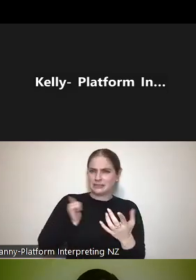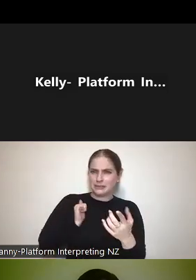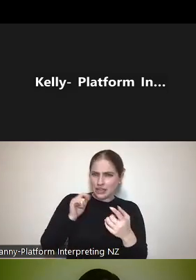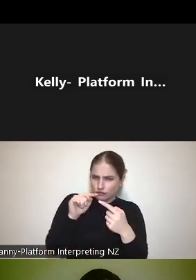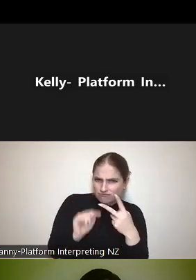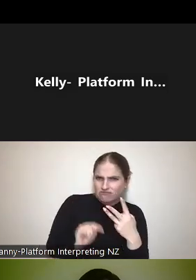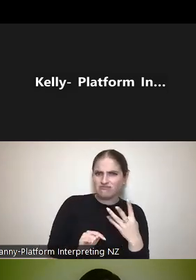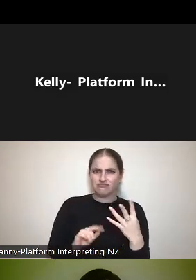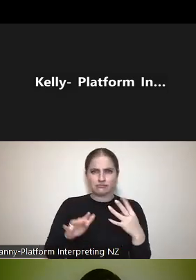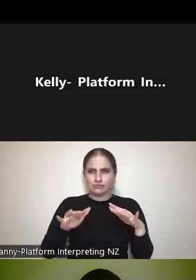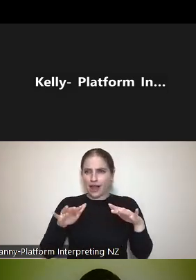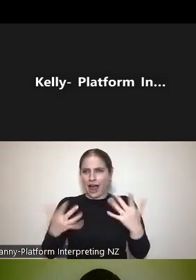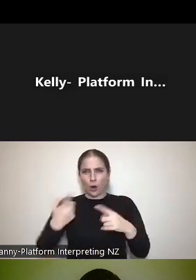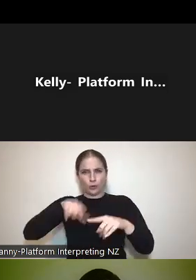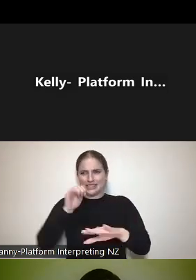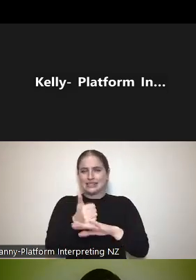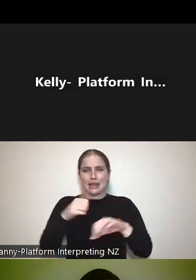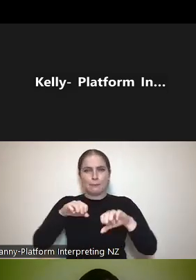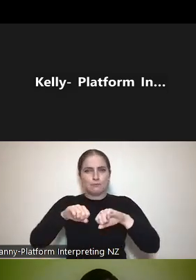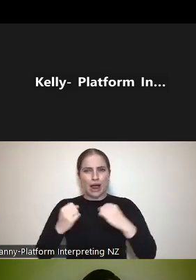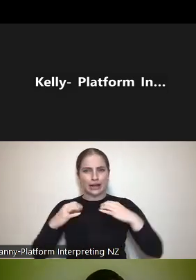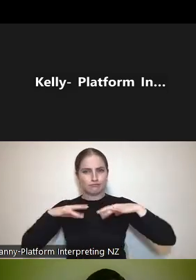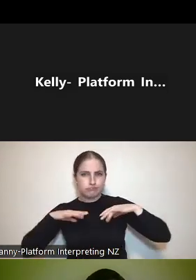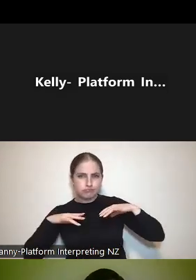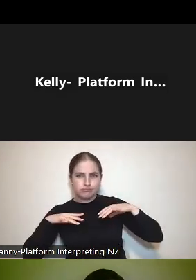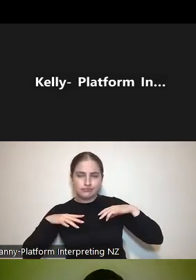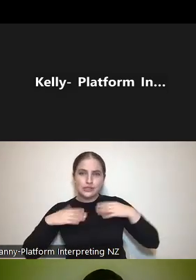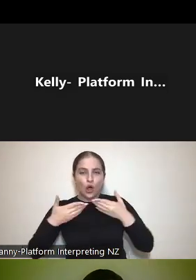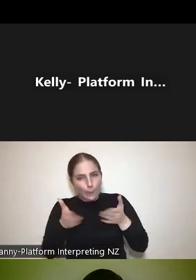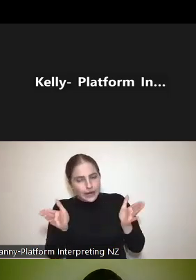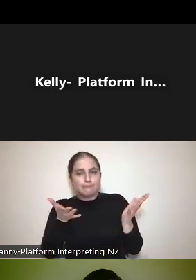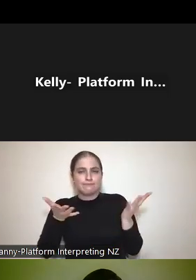as today said, it opens that dialogue to be able to say, actually, this note-taking process,